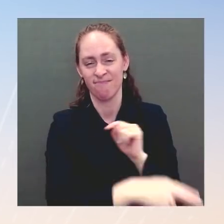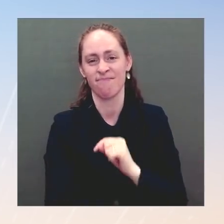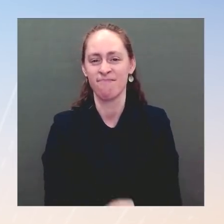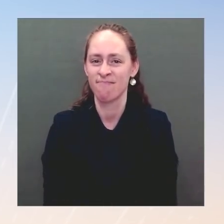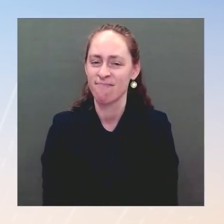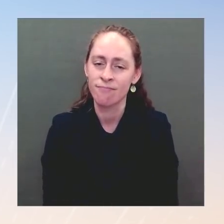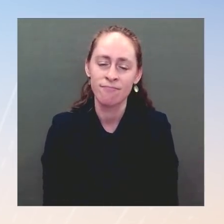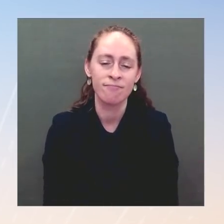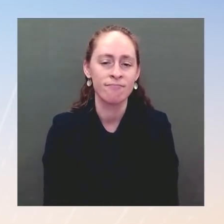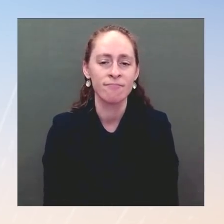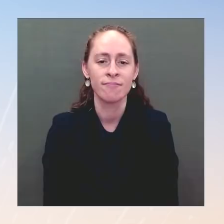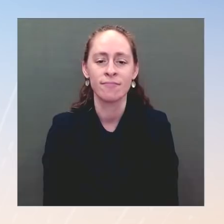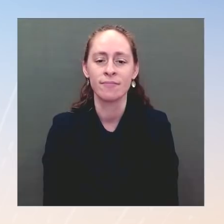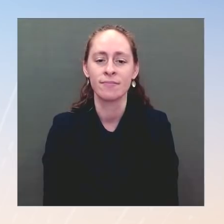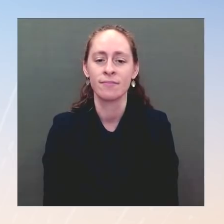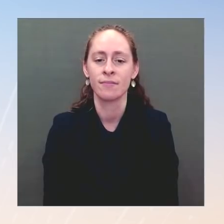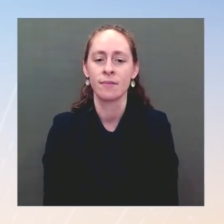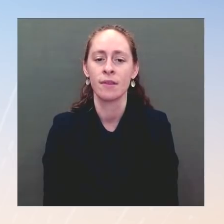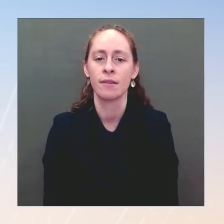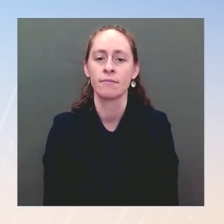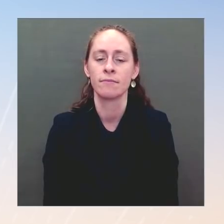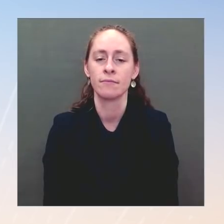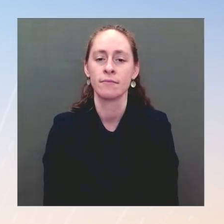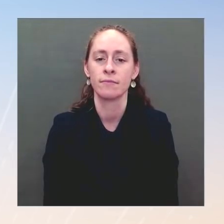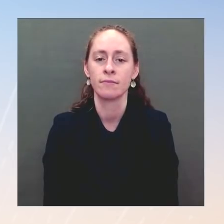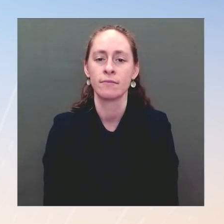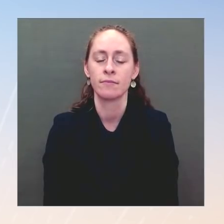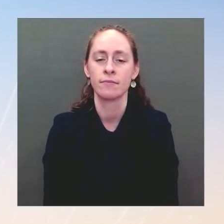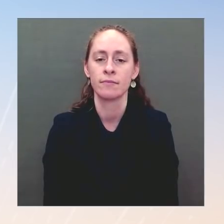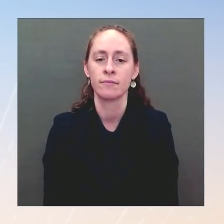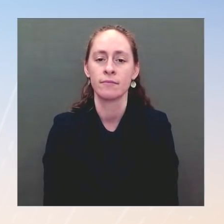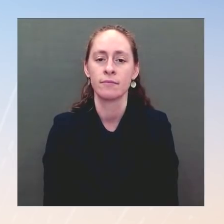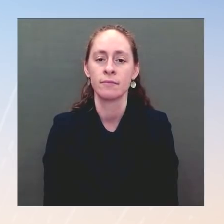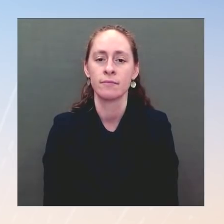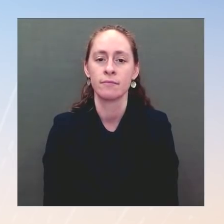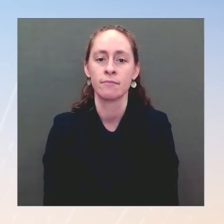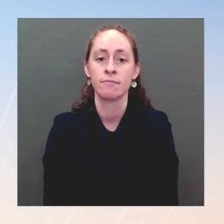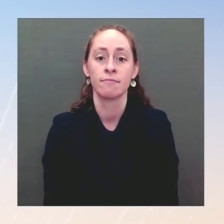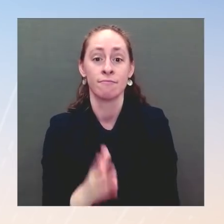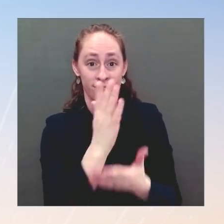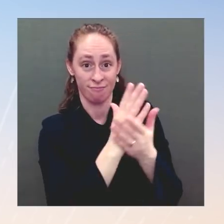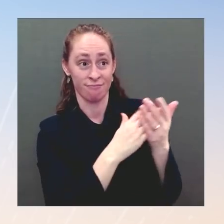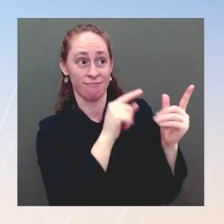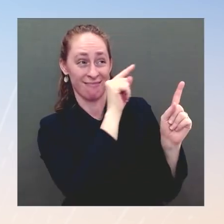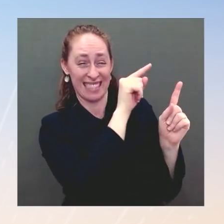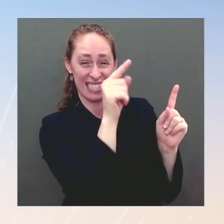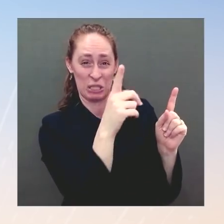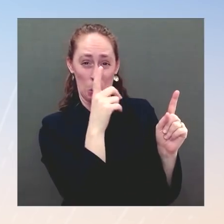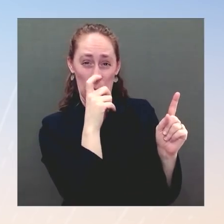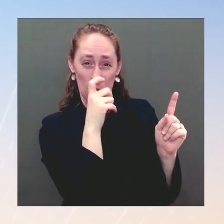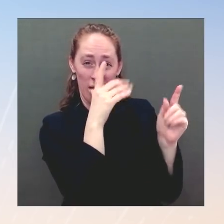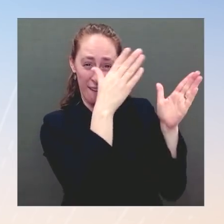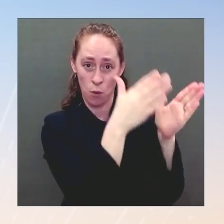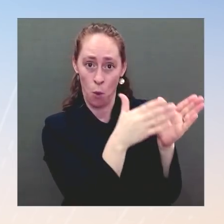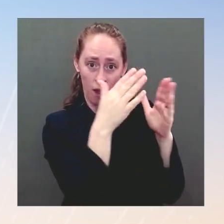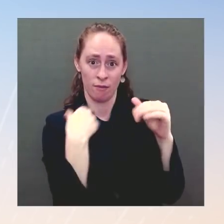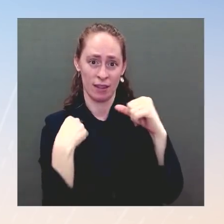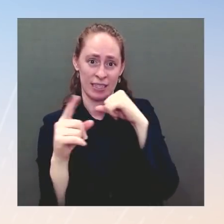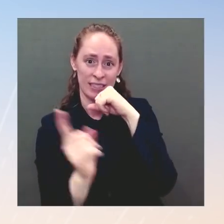are repeat people that we have sanctioned in the past. But the additional step we took was that we sanctioned family members, because what we've seen in terms of tactics